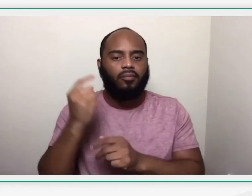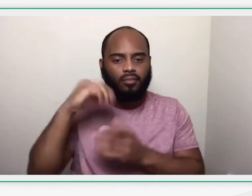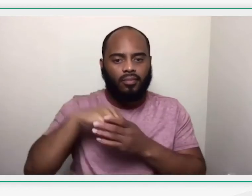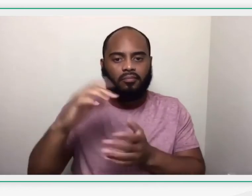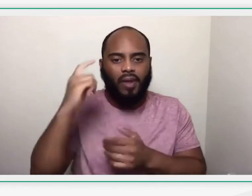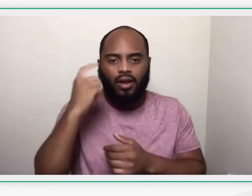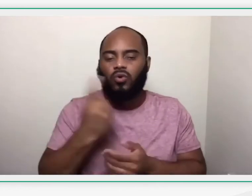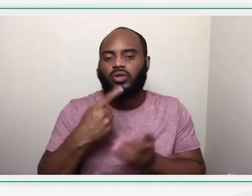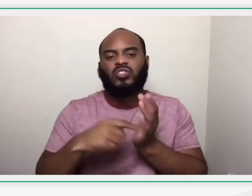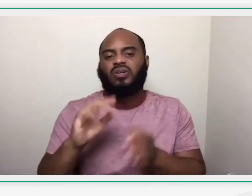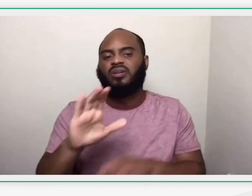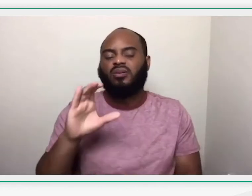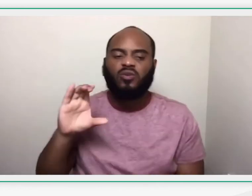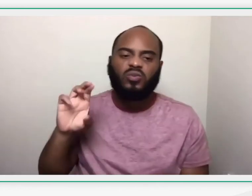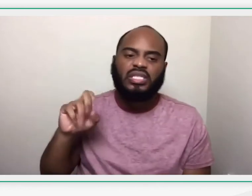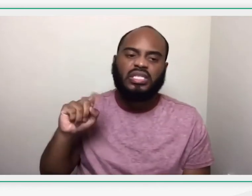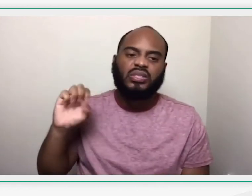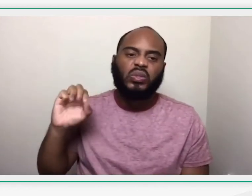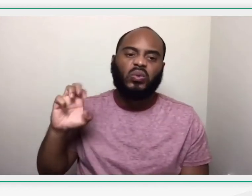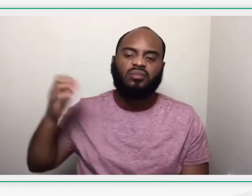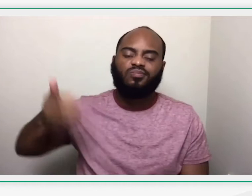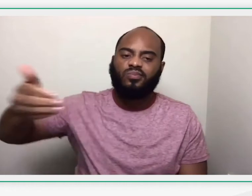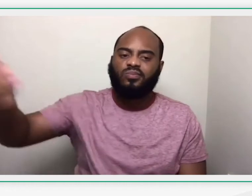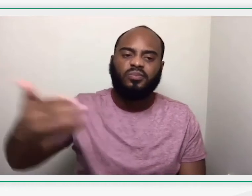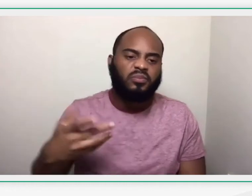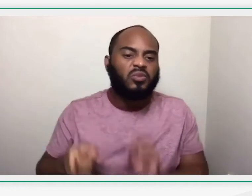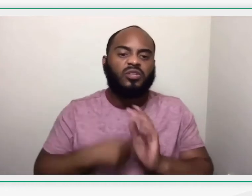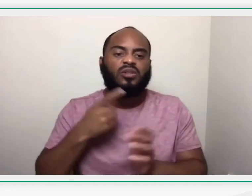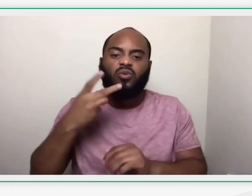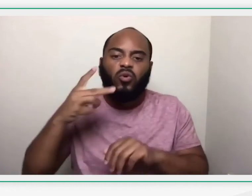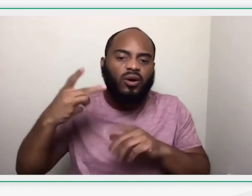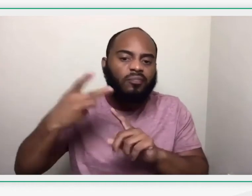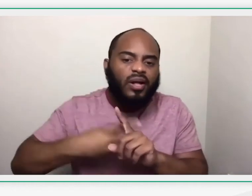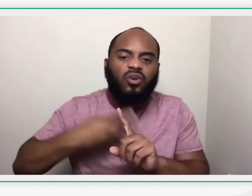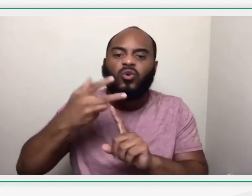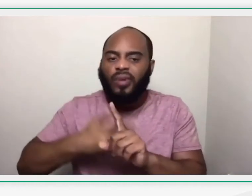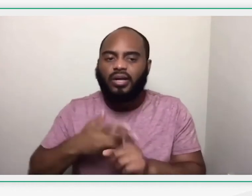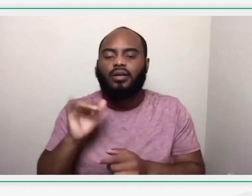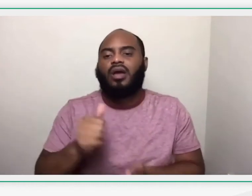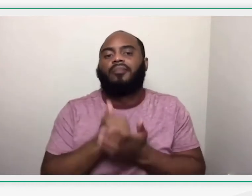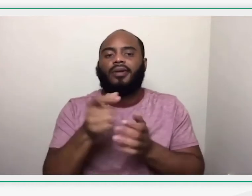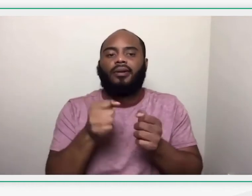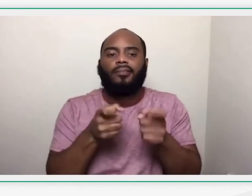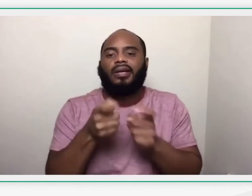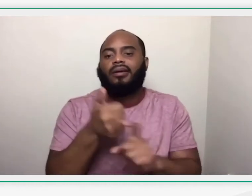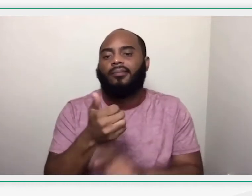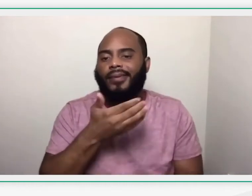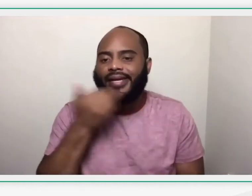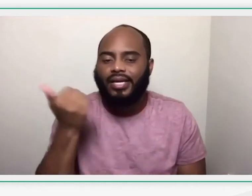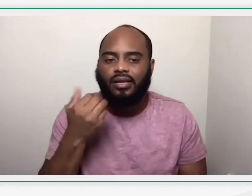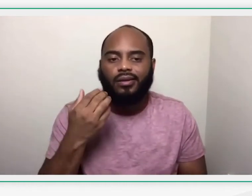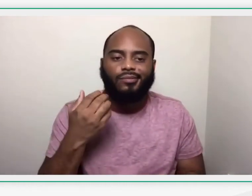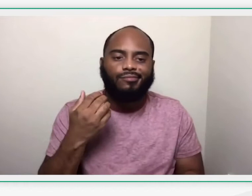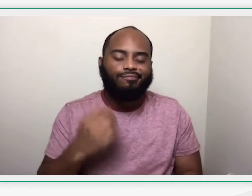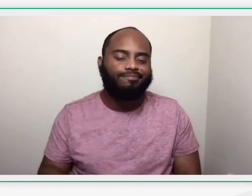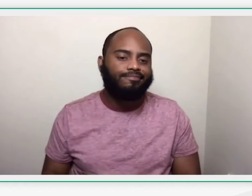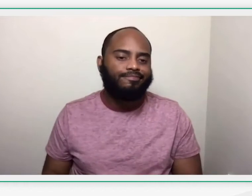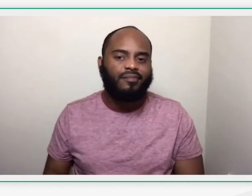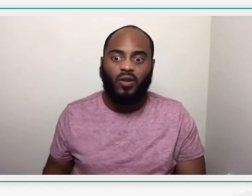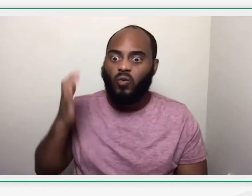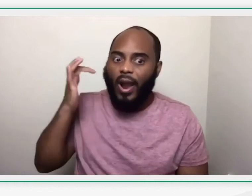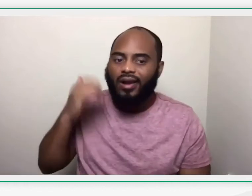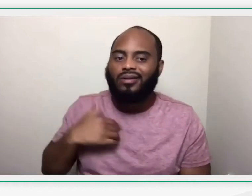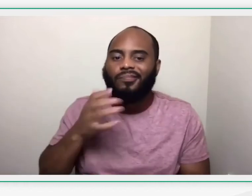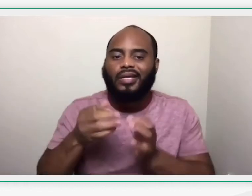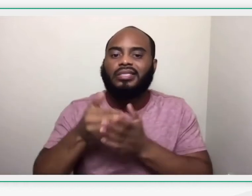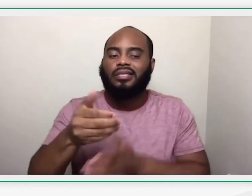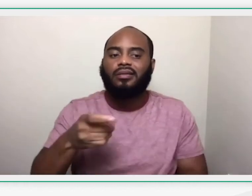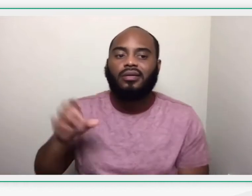So, keep that in the back of your mind. Check your credit score frequently, once every two months or every three months, in order to help you manage your credit better.